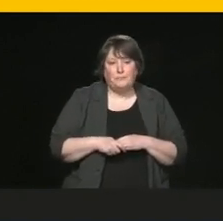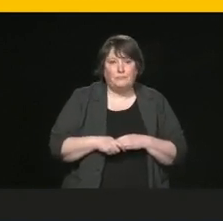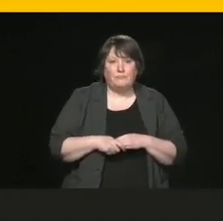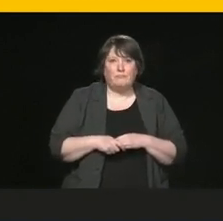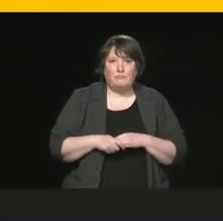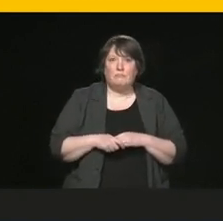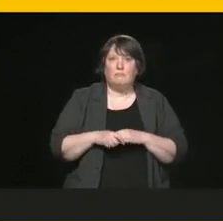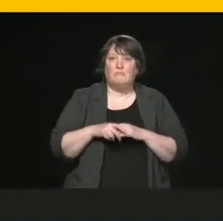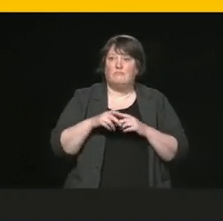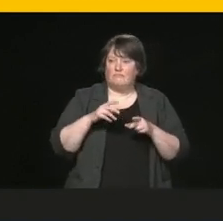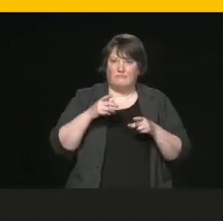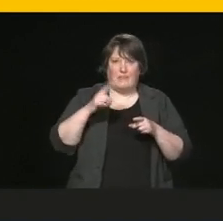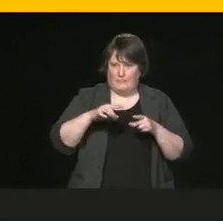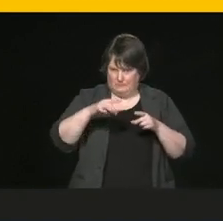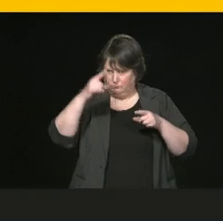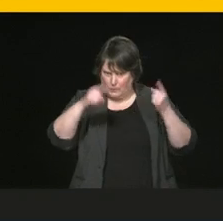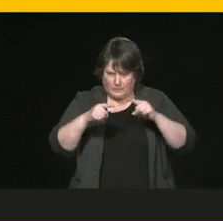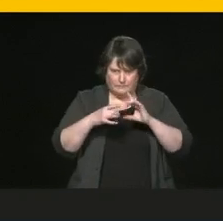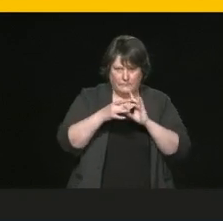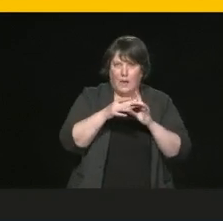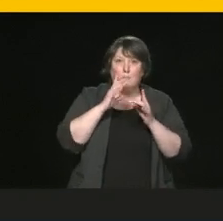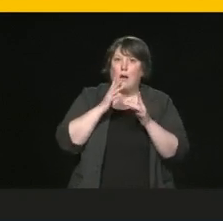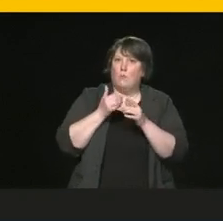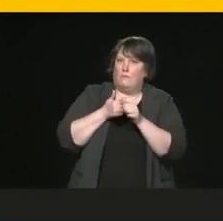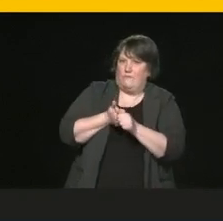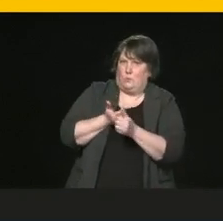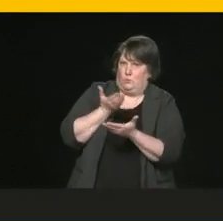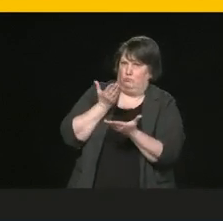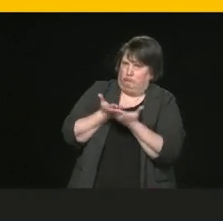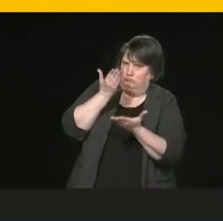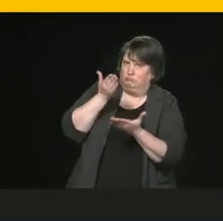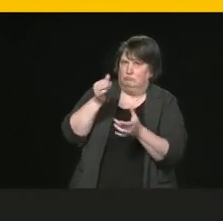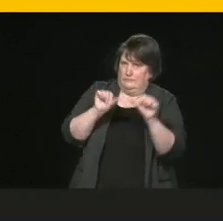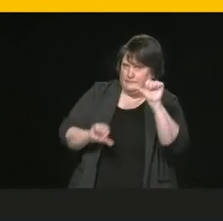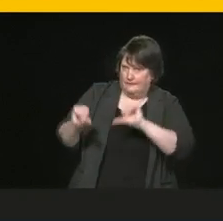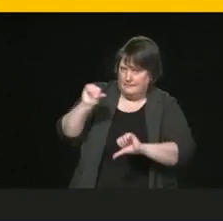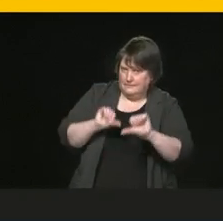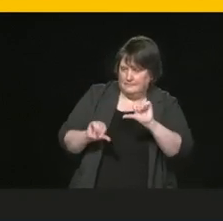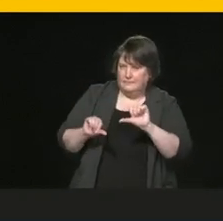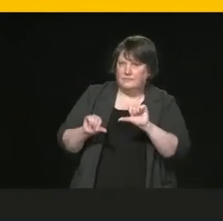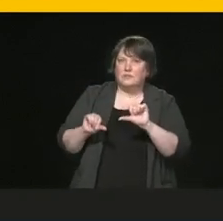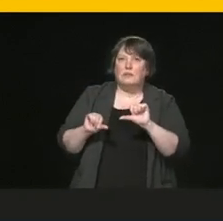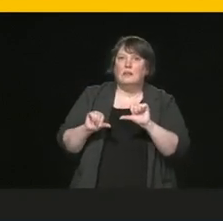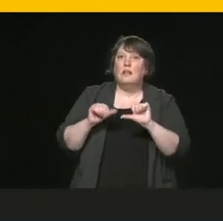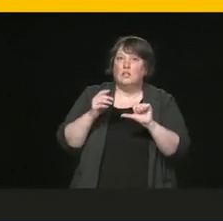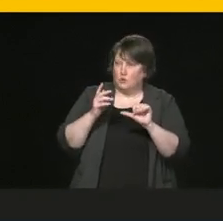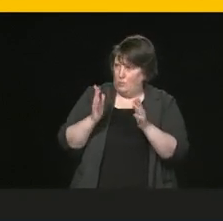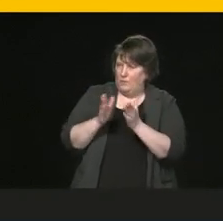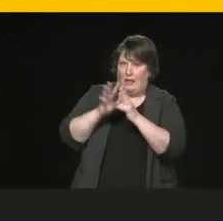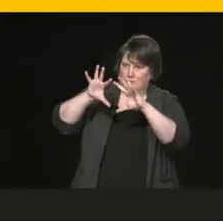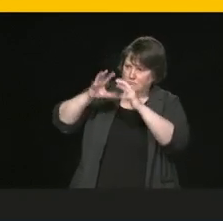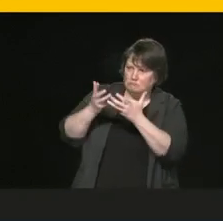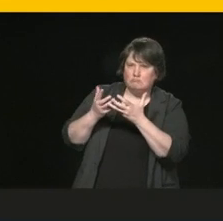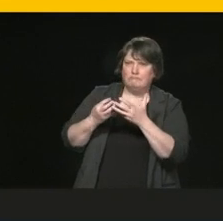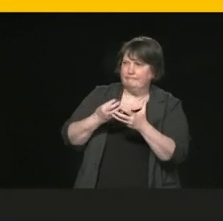TO FIGHT COVID-19. AND, OF COURSE, COORDINATE OUR APPROACH BASED ON SCIENCE AND